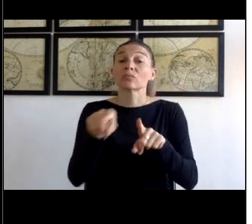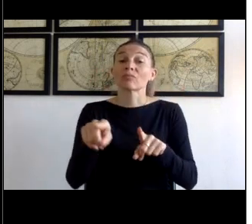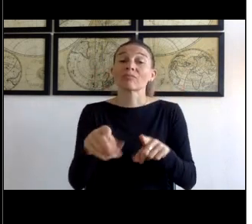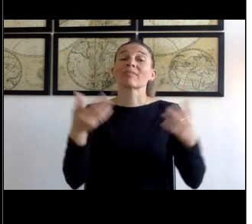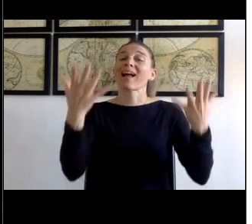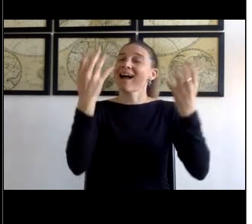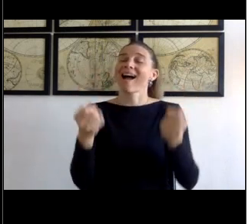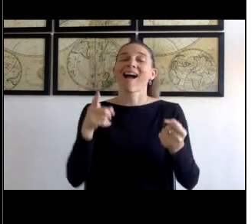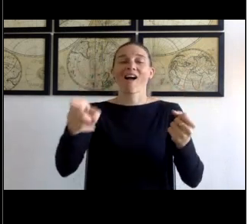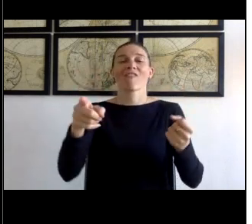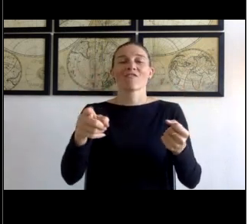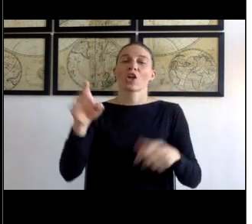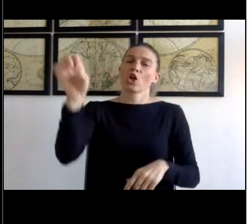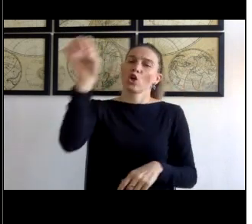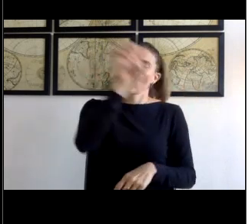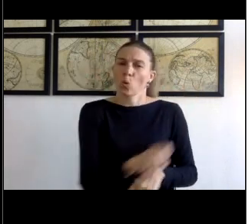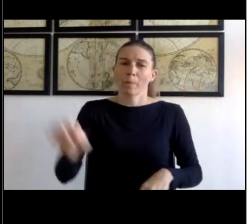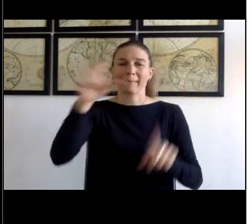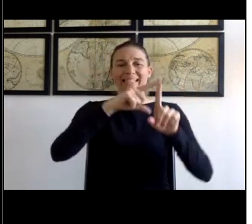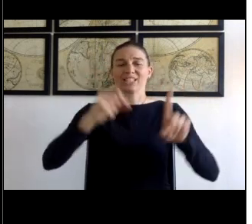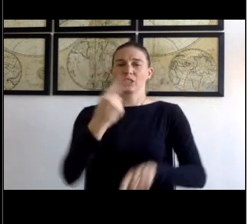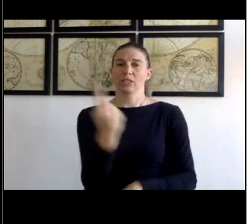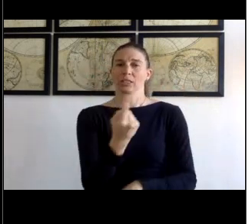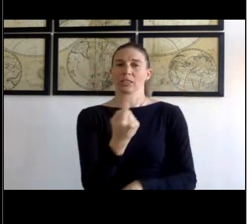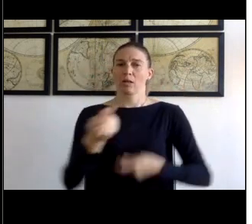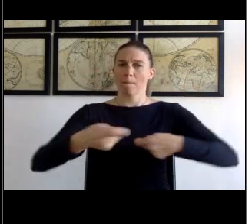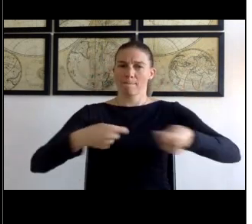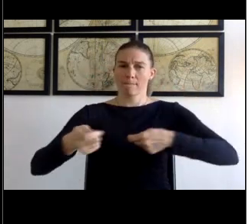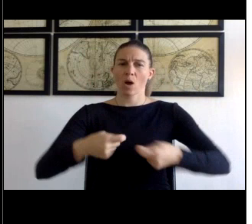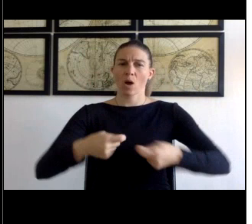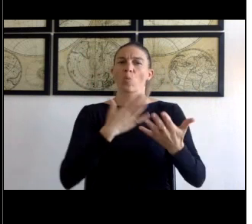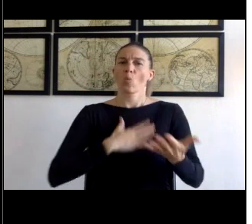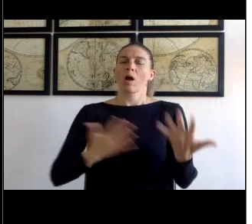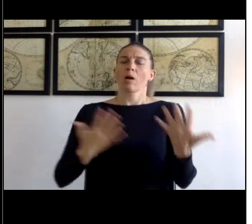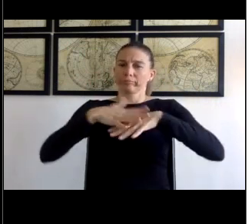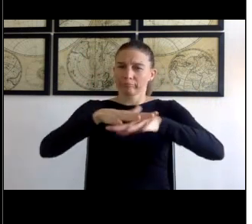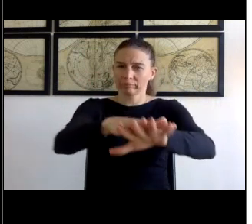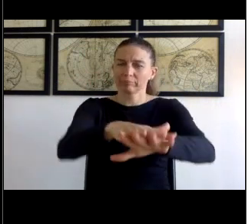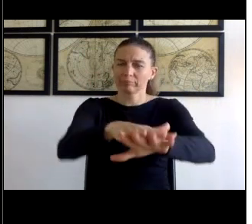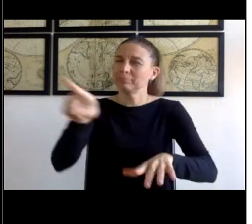You may know the European Commission has been working intensively